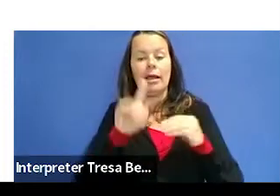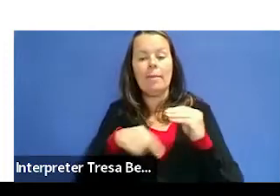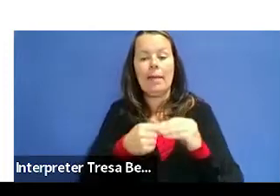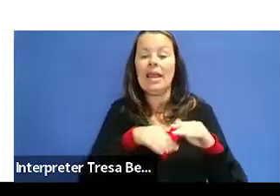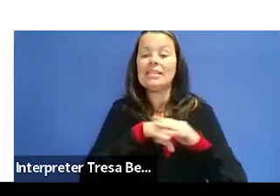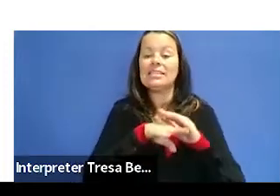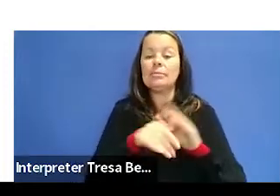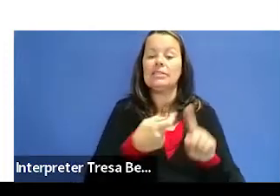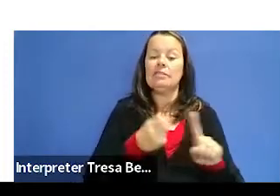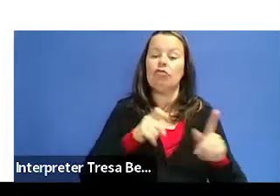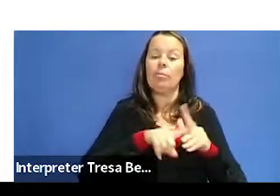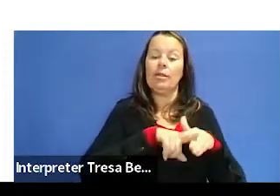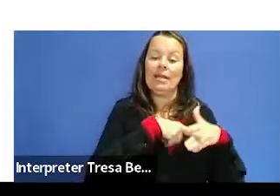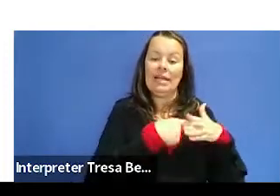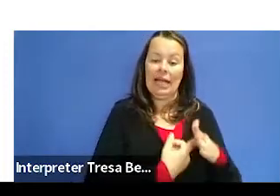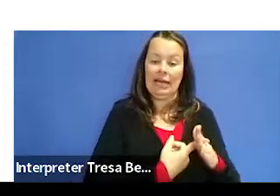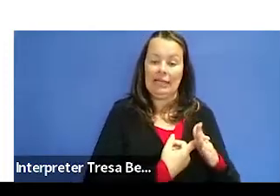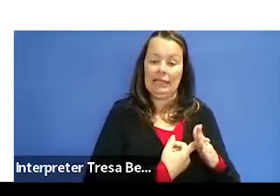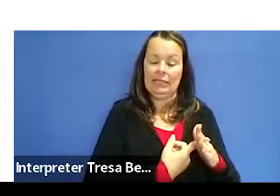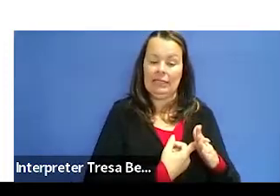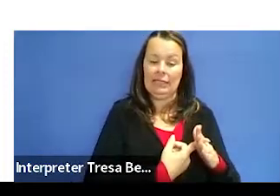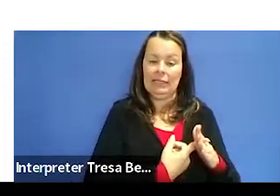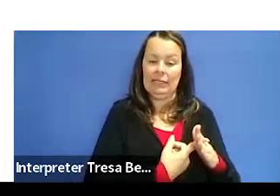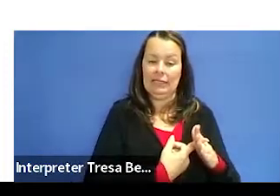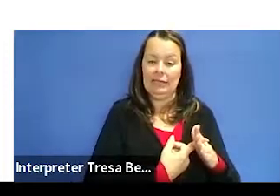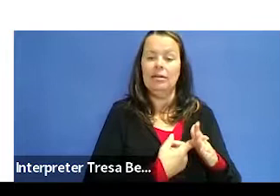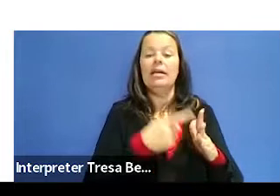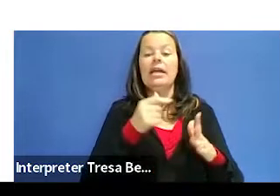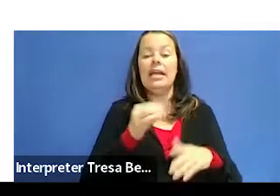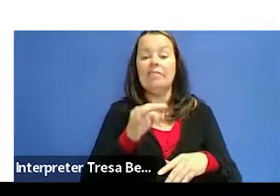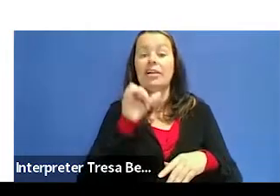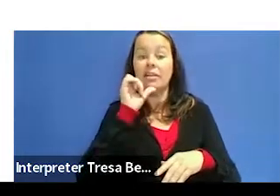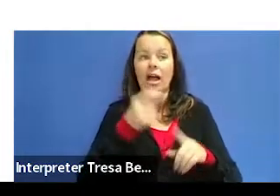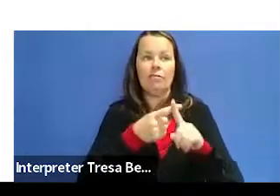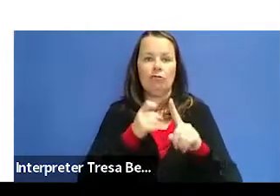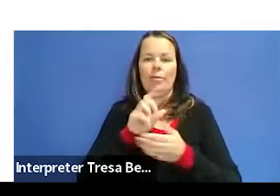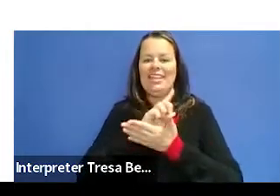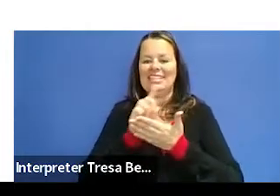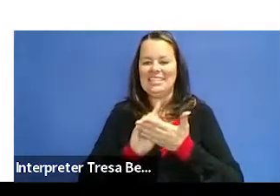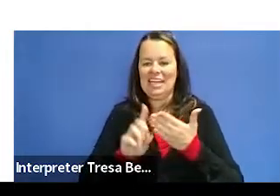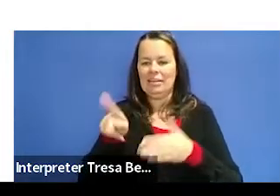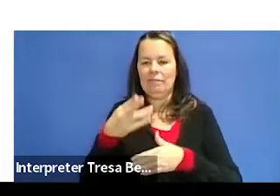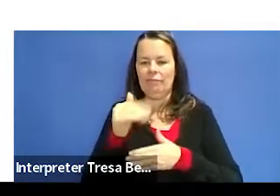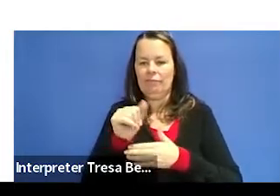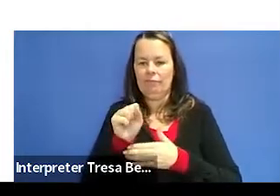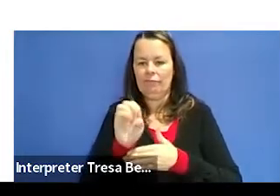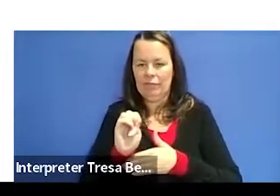from the content if not the design phase and not waiting too late into the development and Q/A phase.